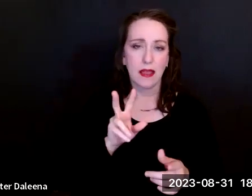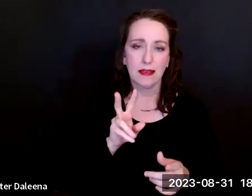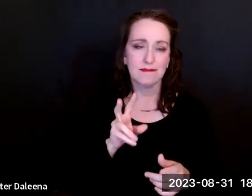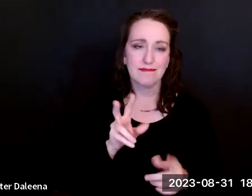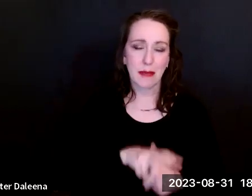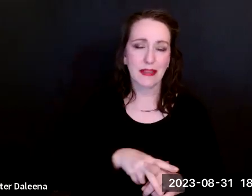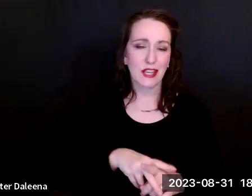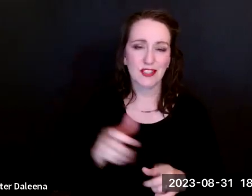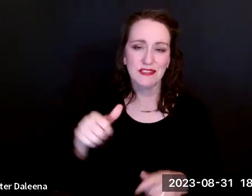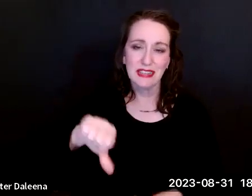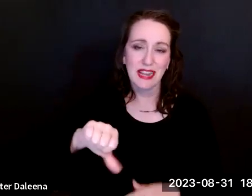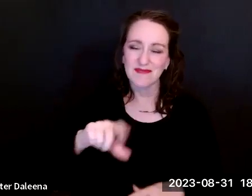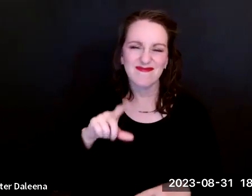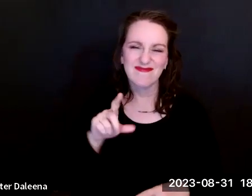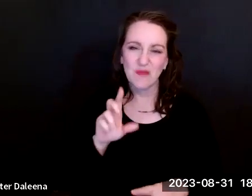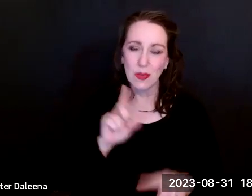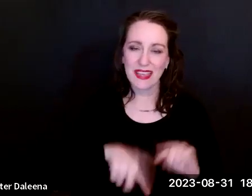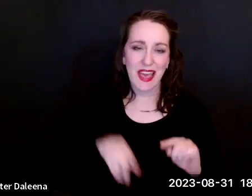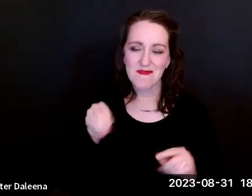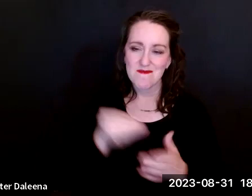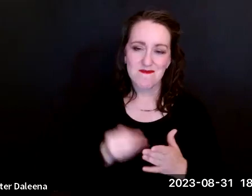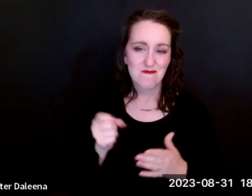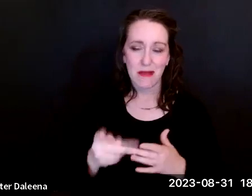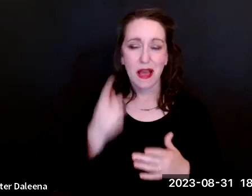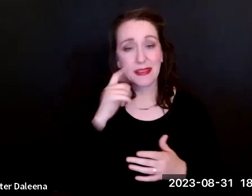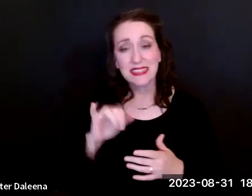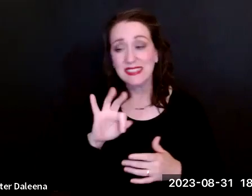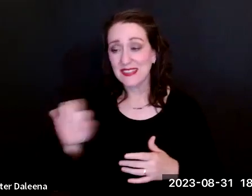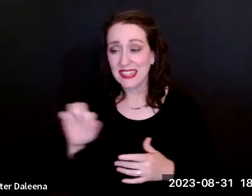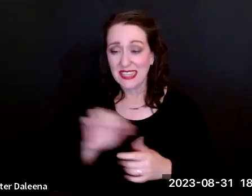in this case we cannot refund the fee because the application fee covers the cost of